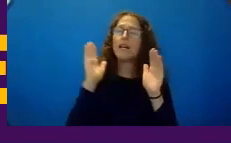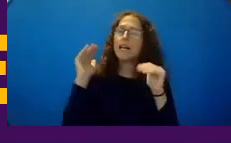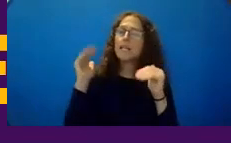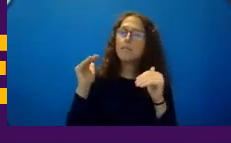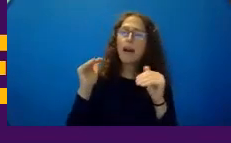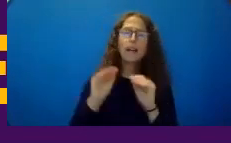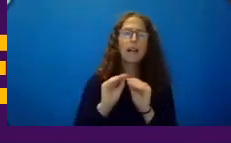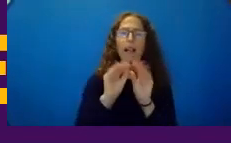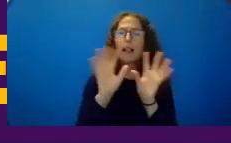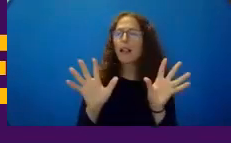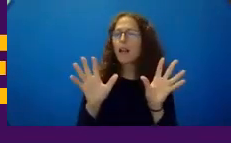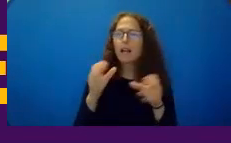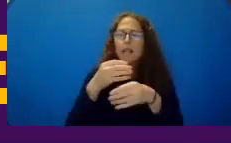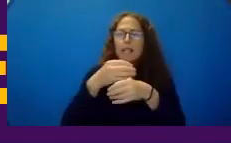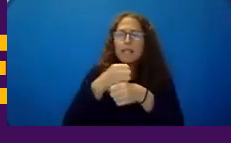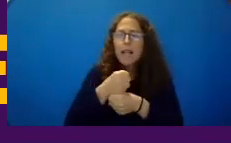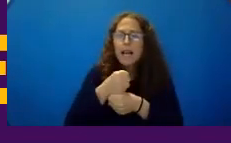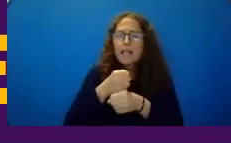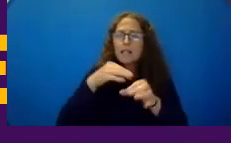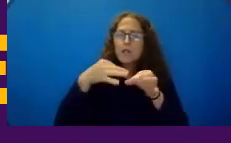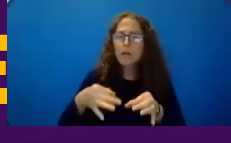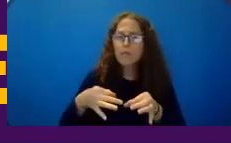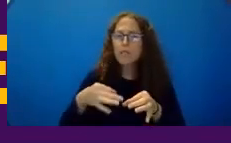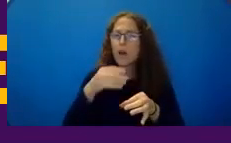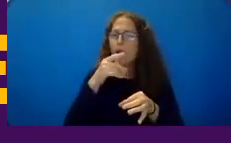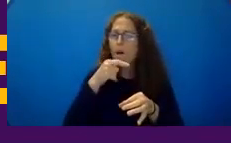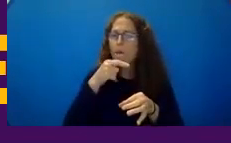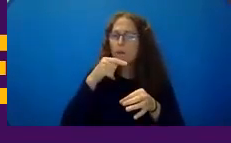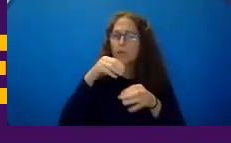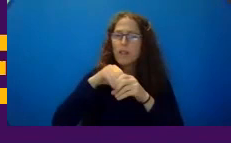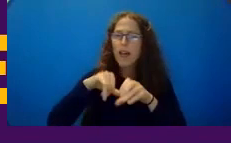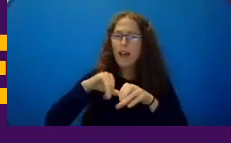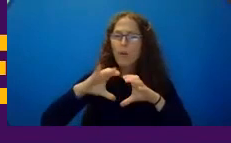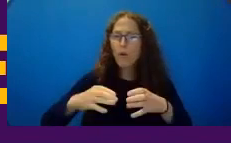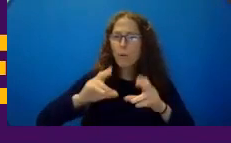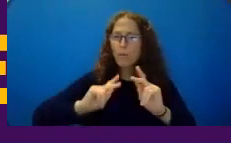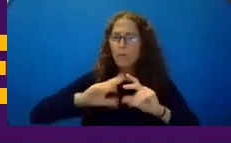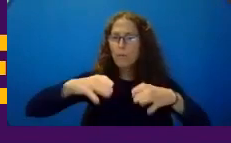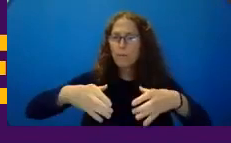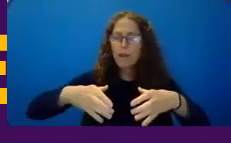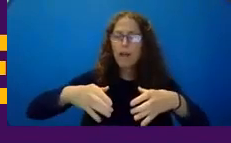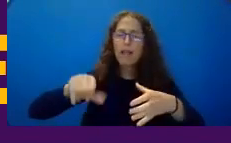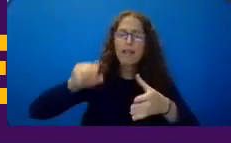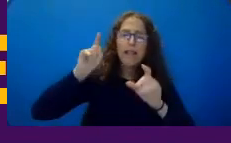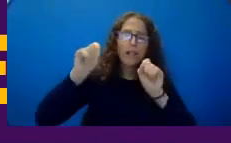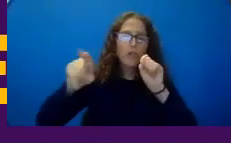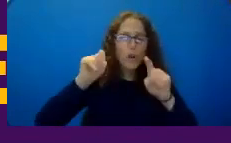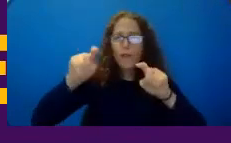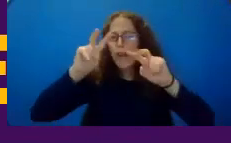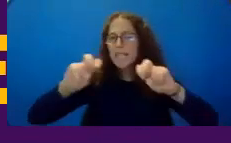NEXT SLIDE. AS A RUNDOWN, THE WAY THESE APPLICATIONS WILL BE RATED IS LISTED HERE. WE ARE EXPECTING CLEAR CONCISE